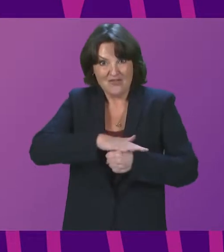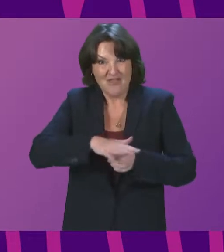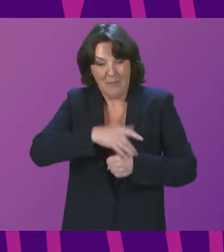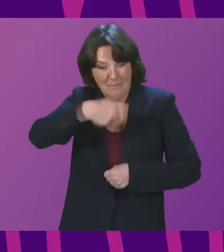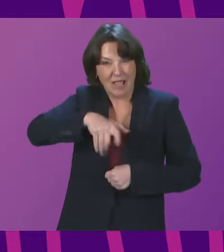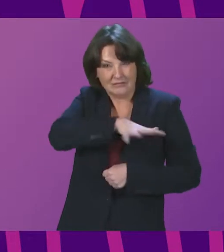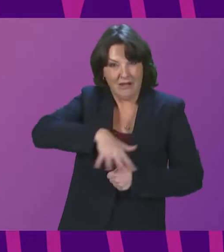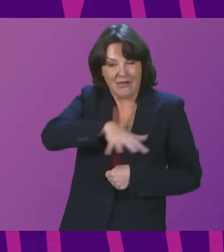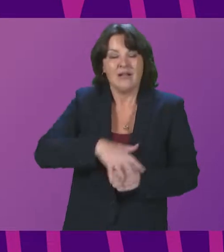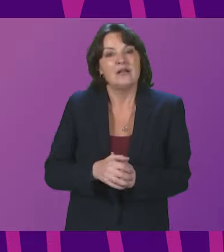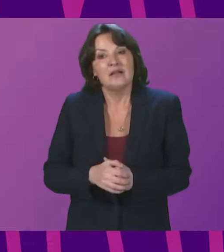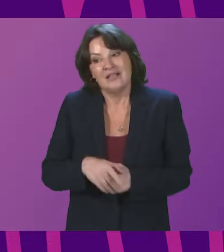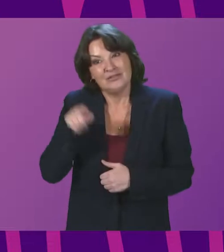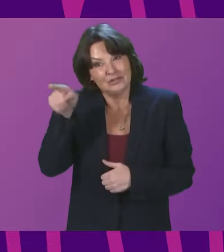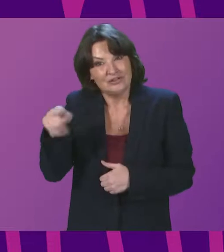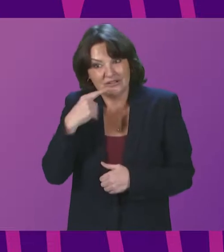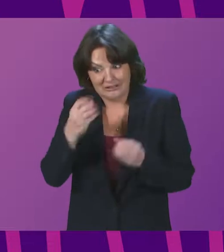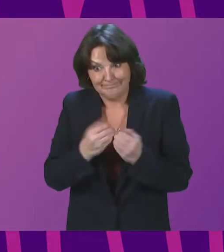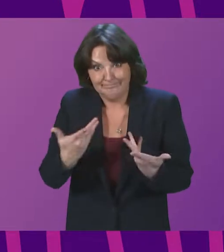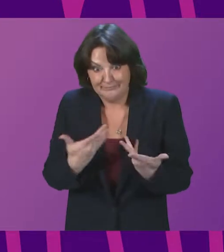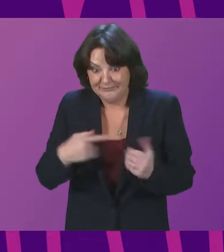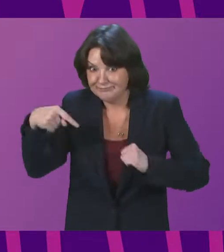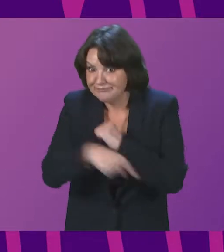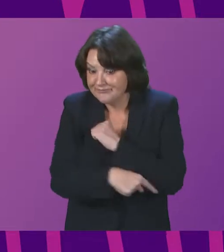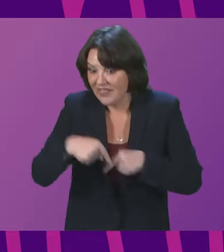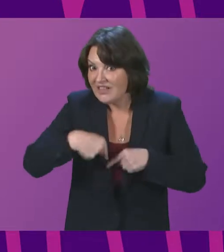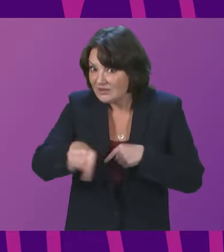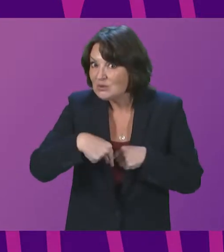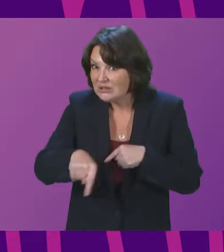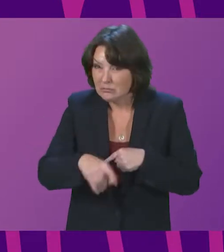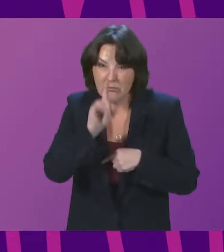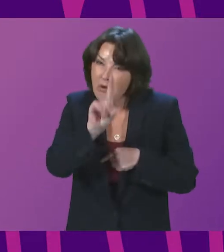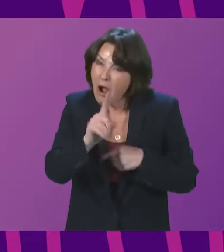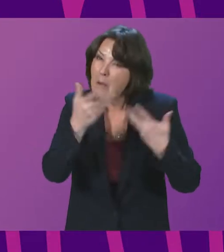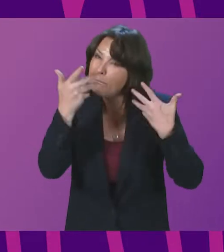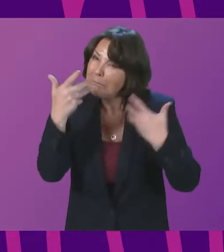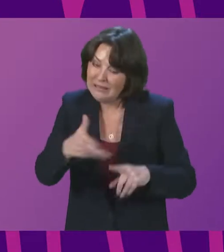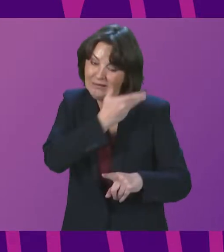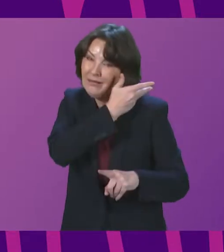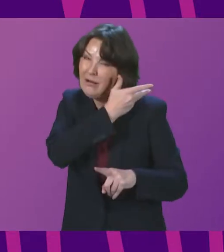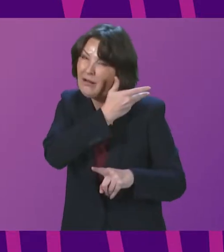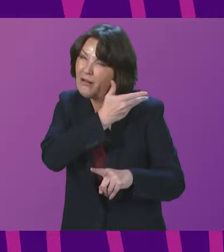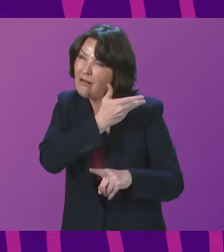As Ms Lennon said, it entered administration this week. That occurred despite concerted efforts by the Scottish Government, my office, South